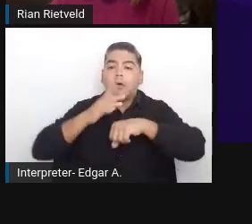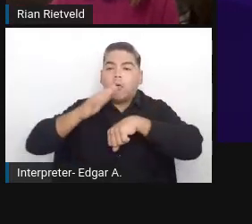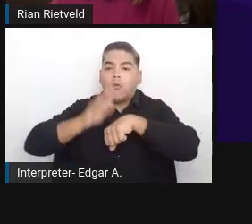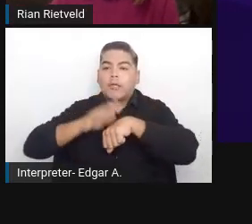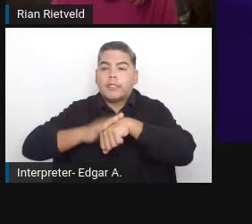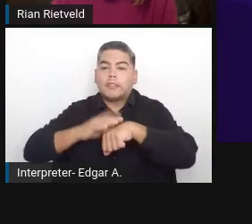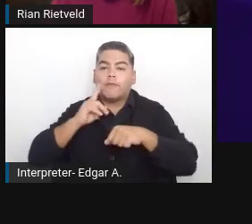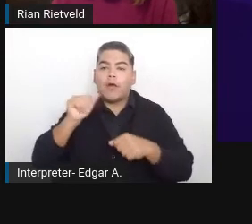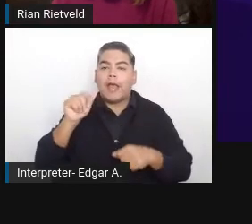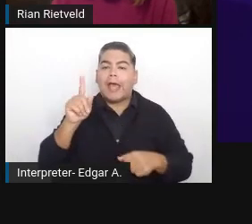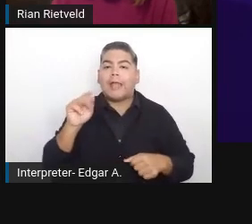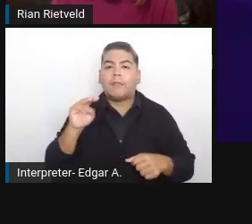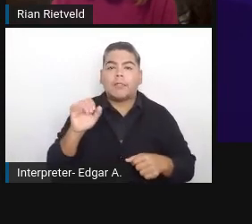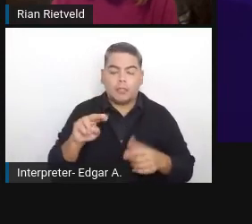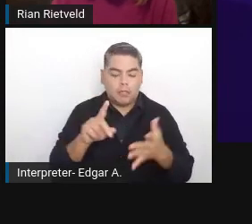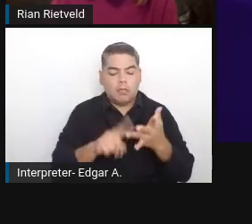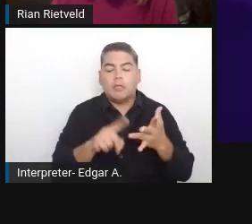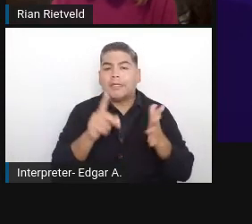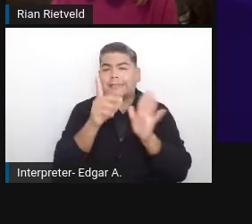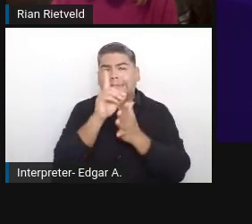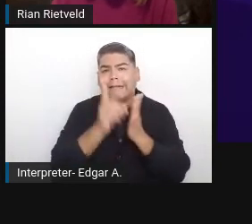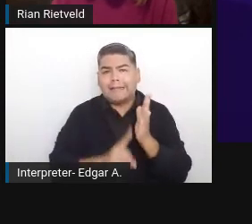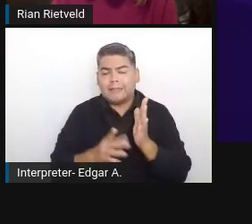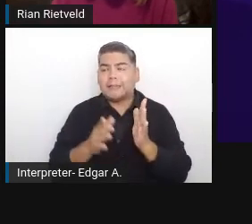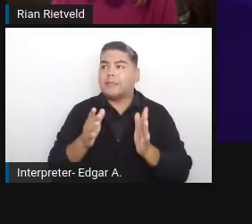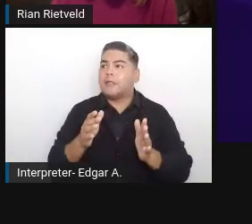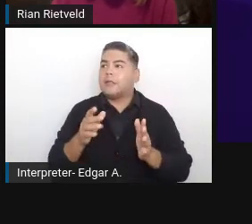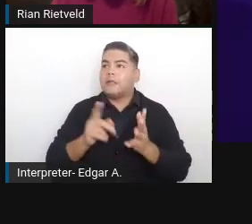for designers, and there's also an accessibility checklist.